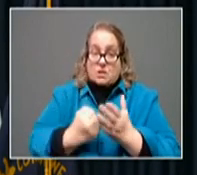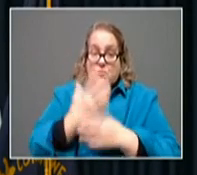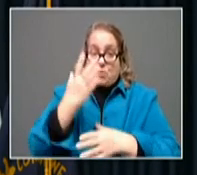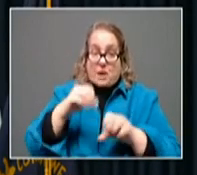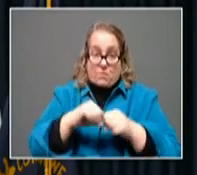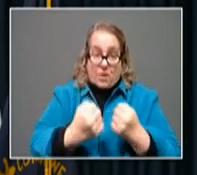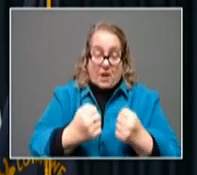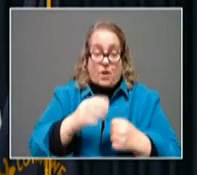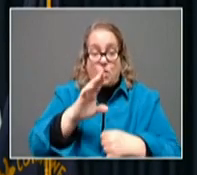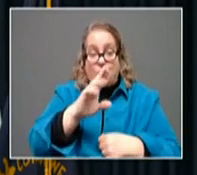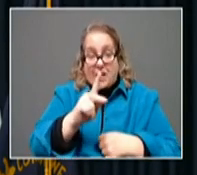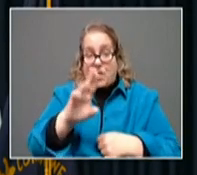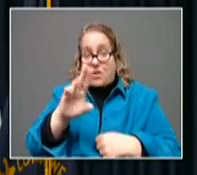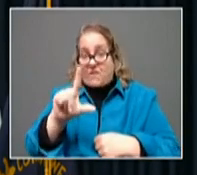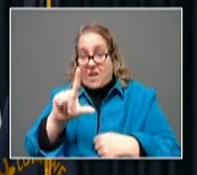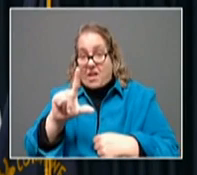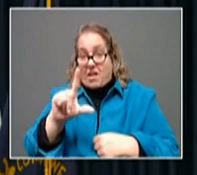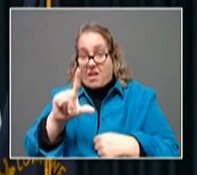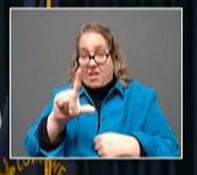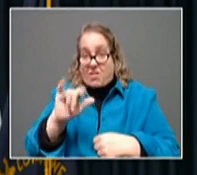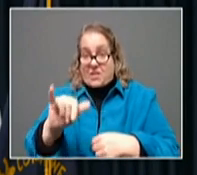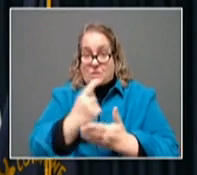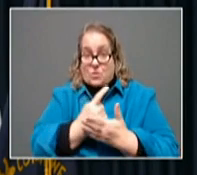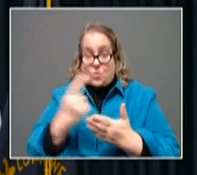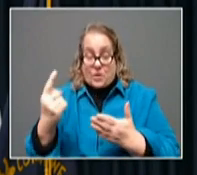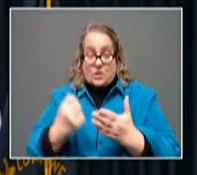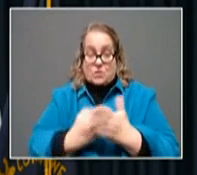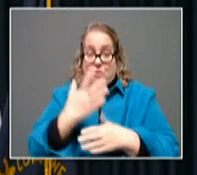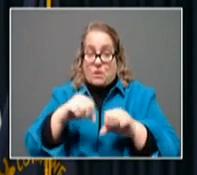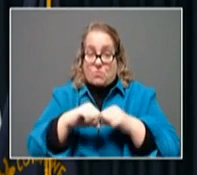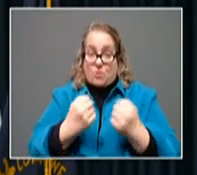just want to get your reaction on them rolling back on some parts of the mask mandates.